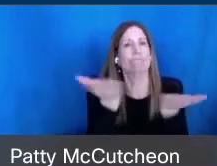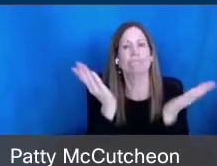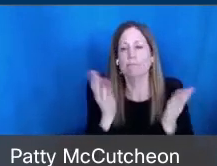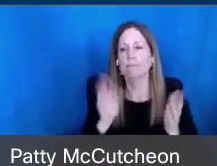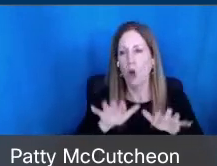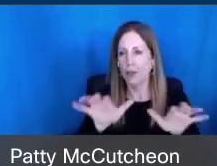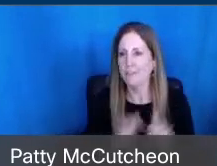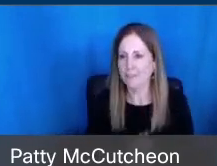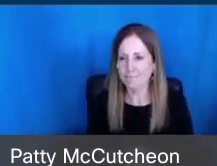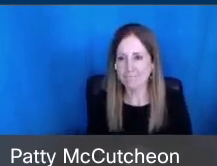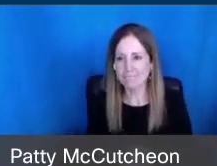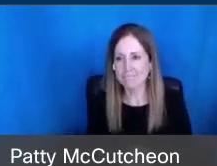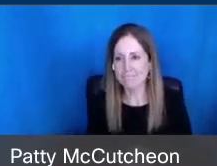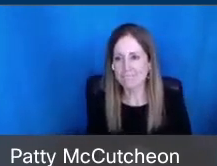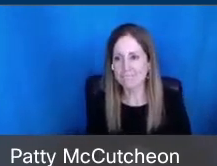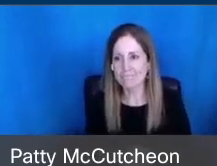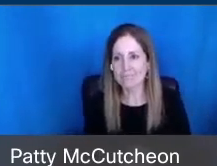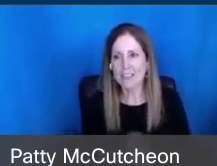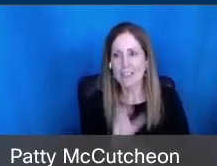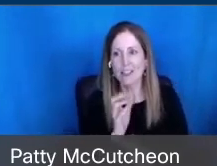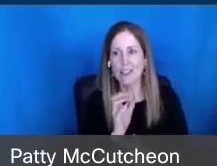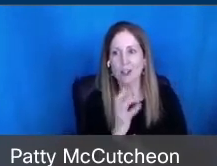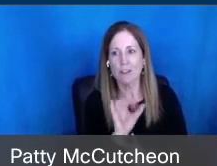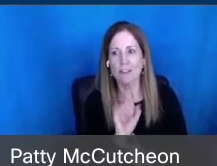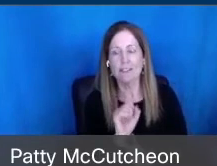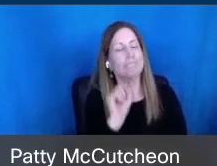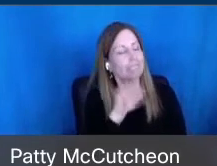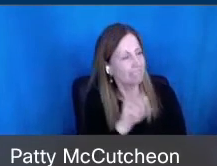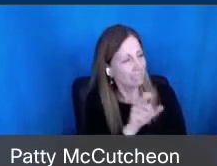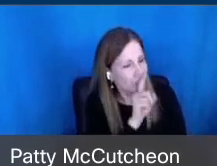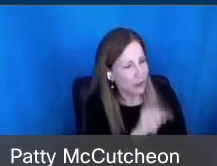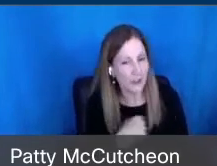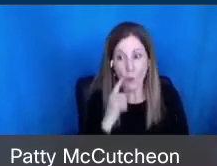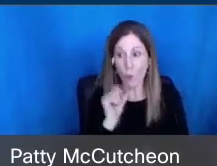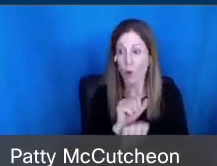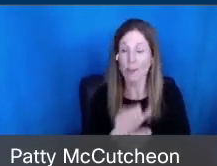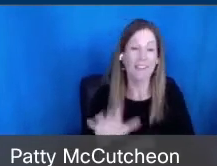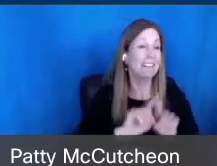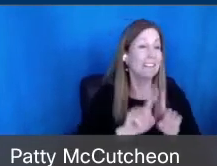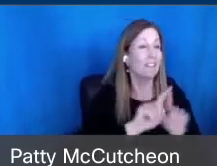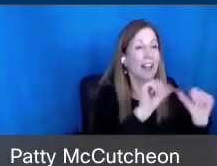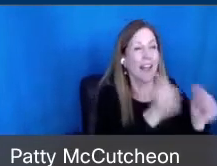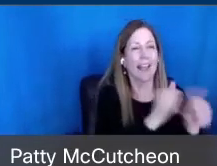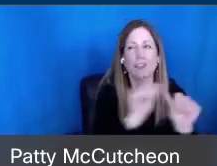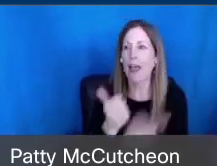[Christine] Yeah, sure. So working across agencies in a collaborative way can really help to build things quickly and efficiently.